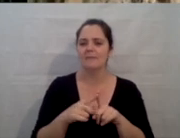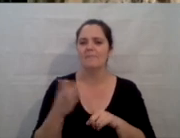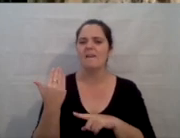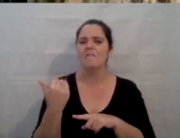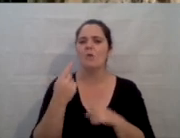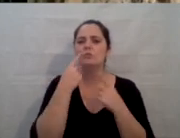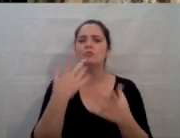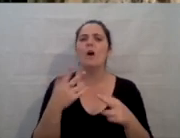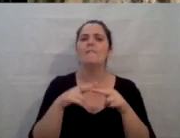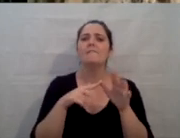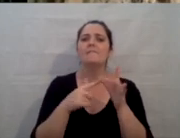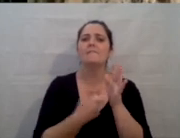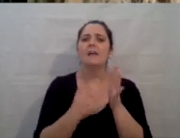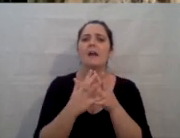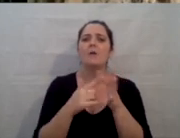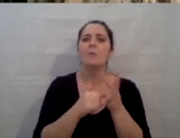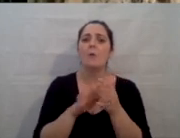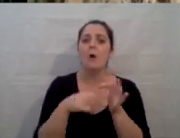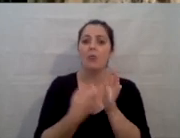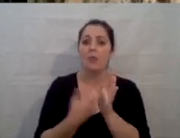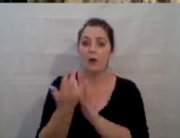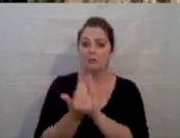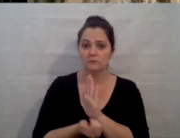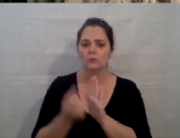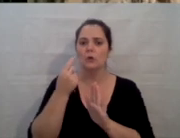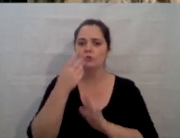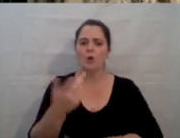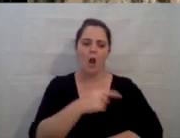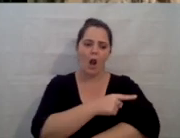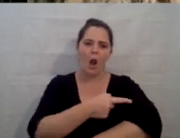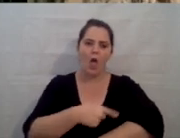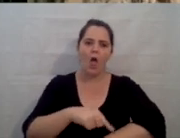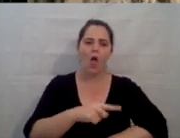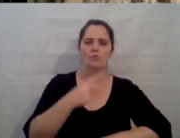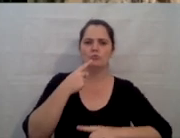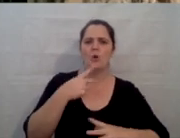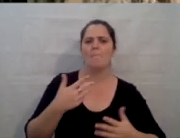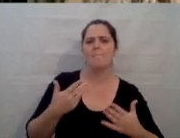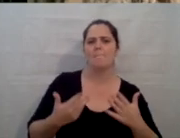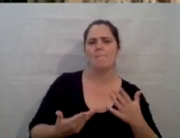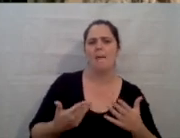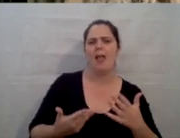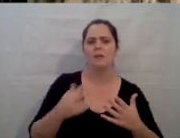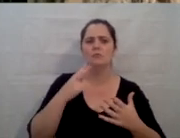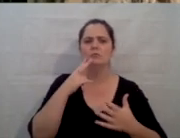contrast as that line moves around the body and shows tension and shows weight and shows balance and shows friction and all of